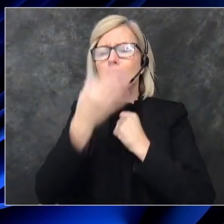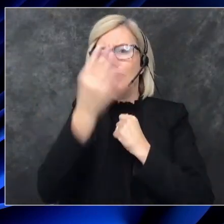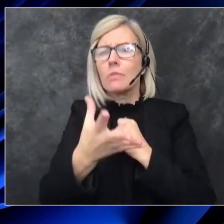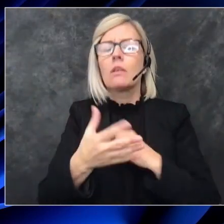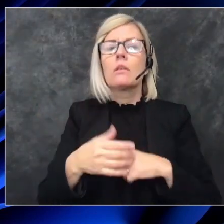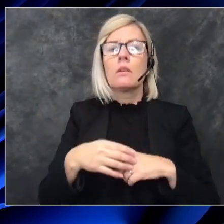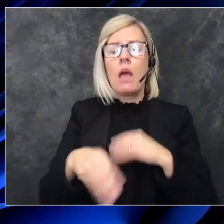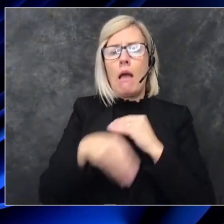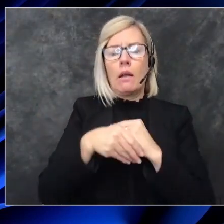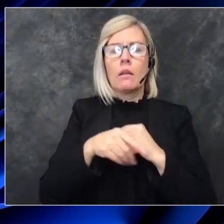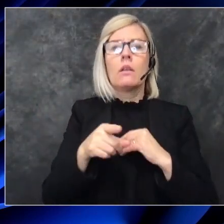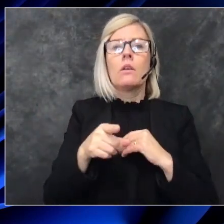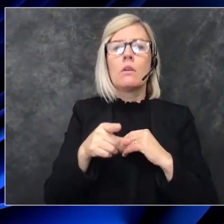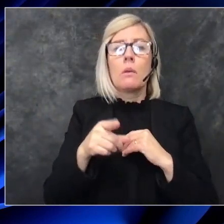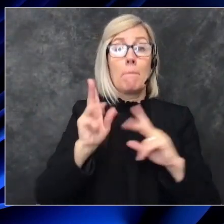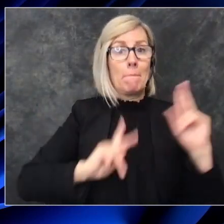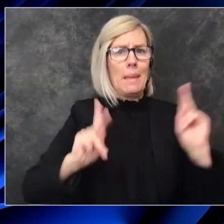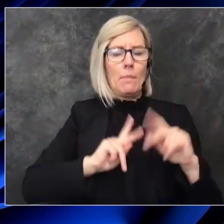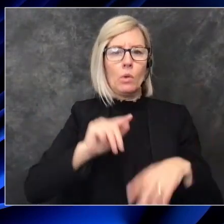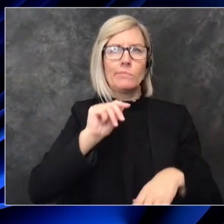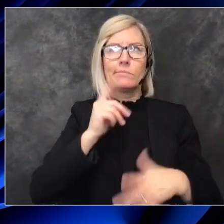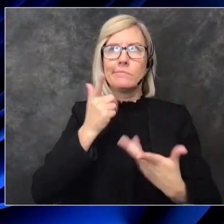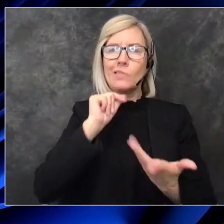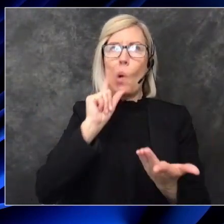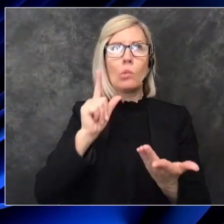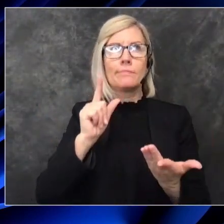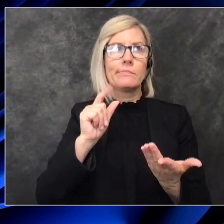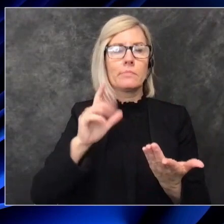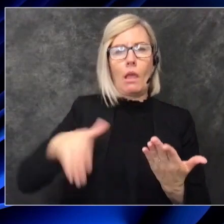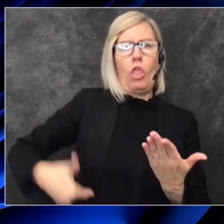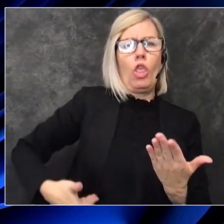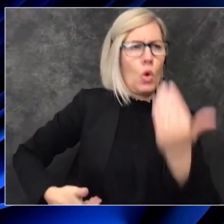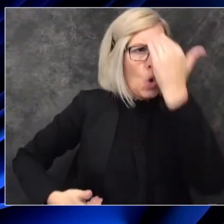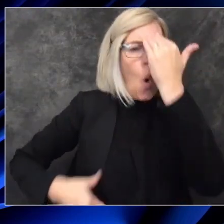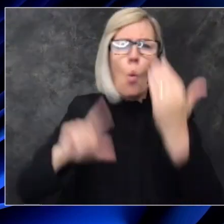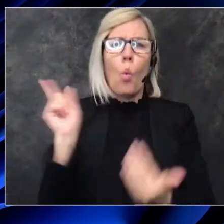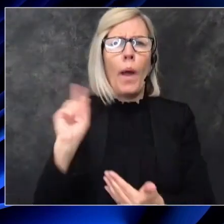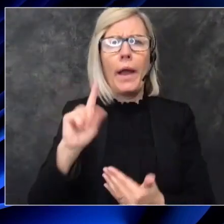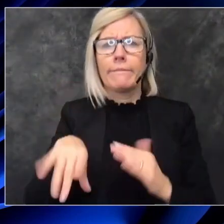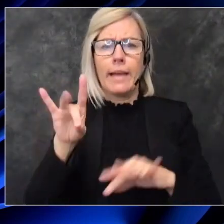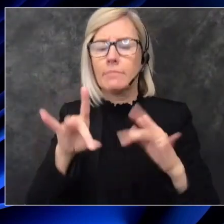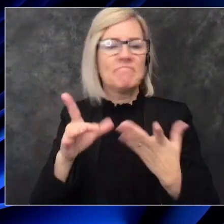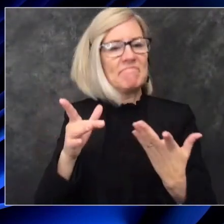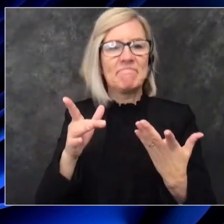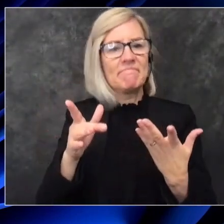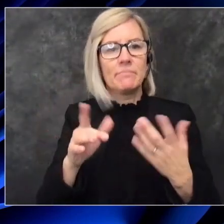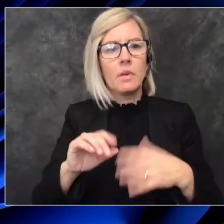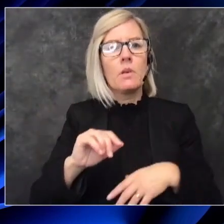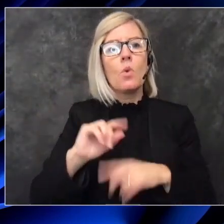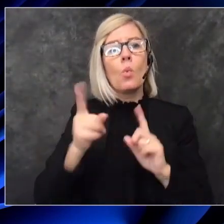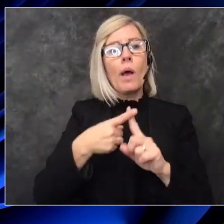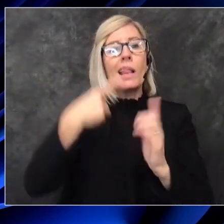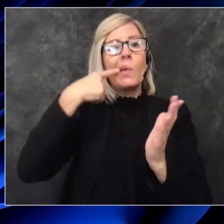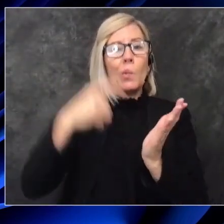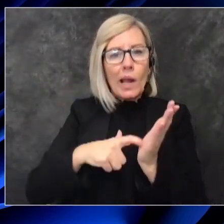People don't intuitively know where things are and don't. Intuitively, when they don't know. When they recognize the need for accessibility settings,